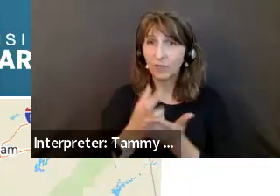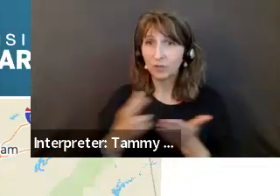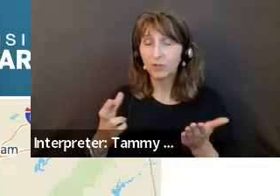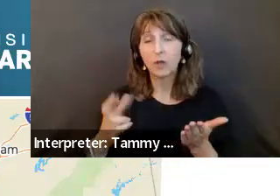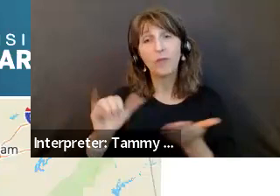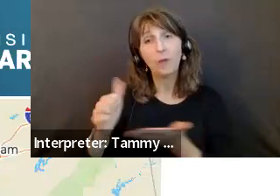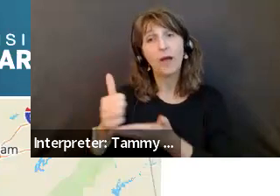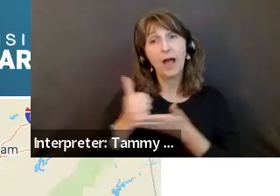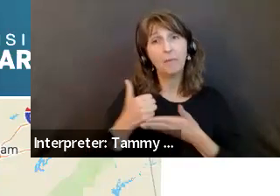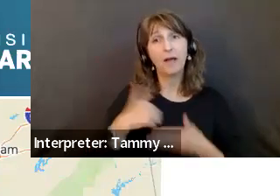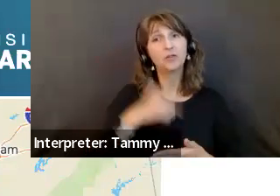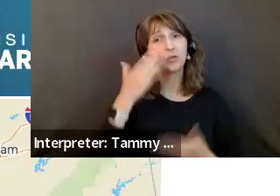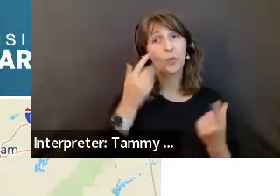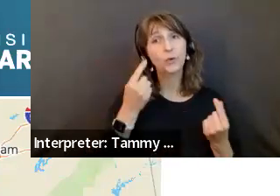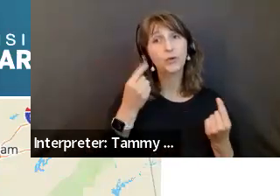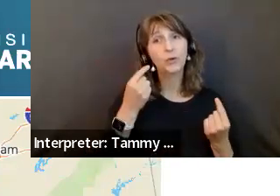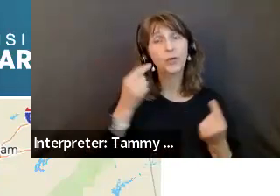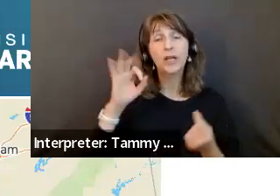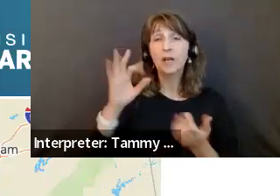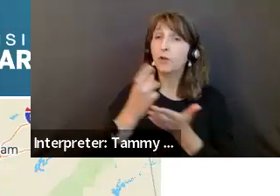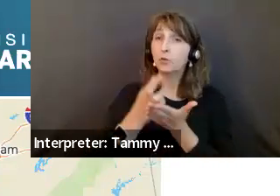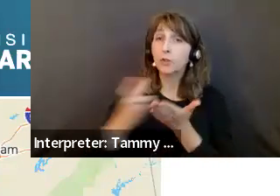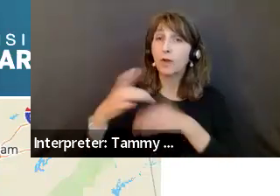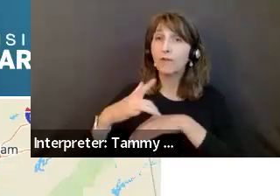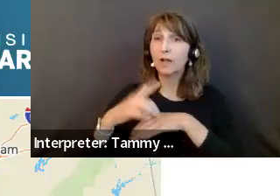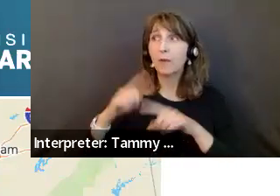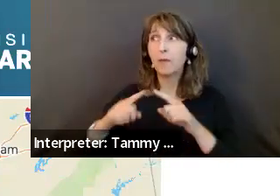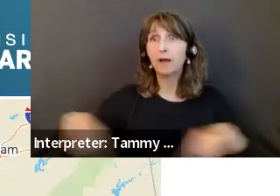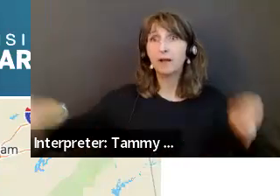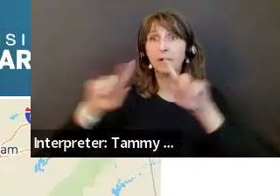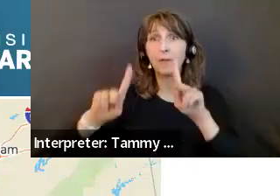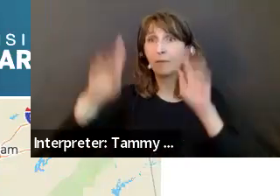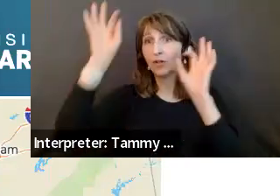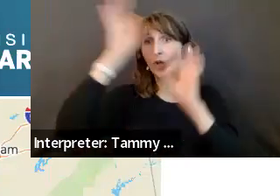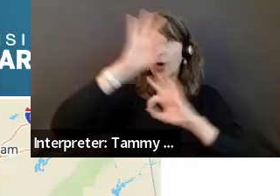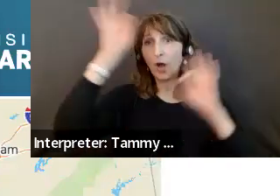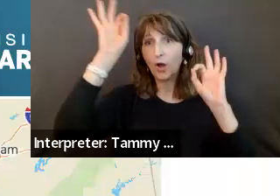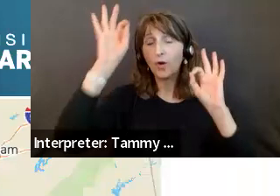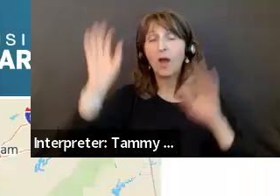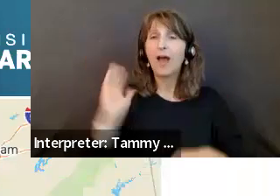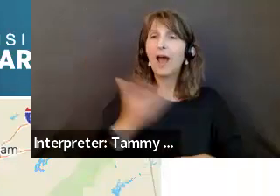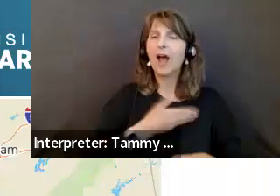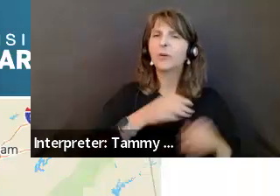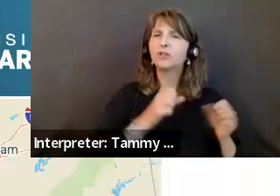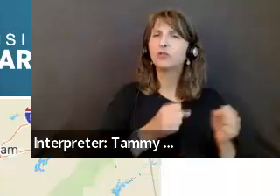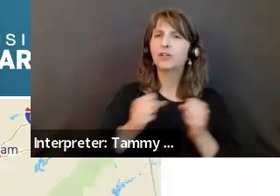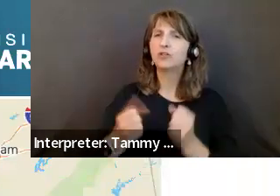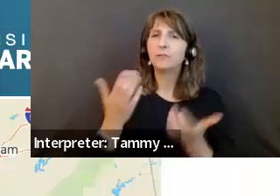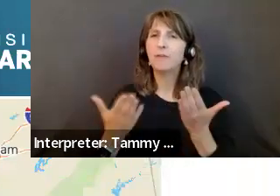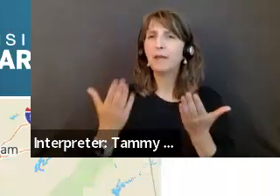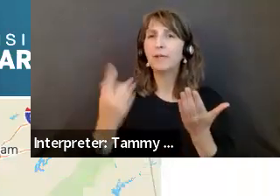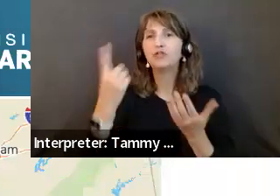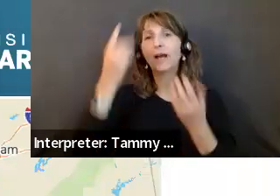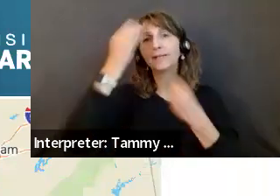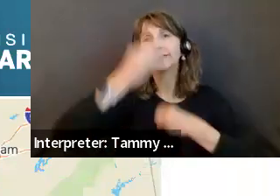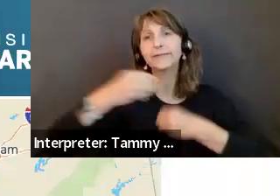Because if there's if there are resources available that people don't really know about. Our strategy may need to be centered around educating people about what's available.